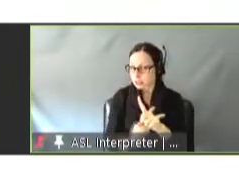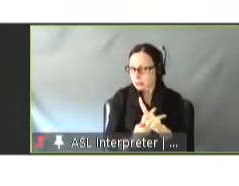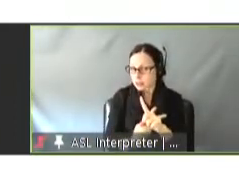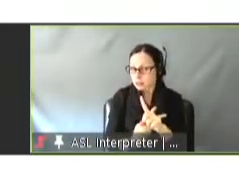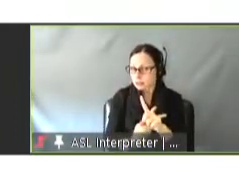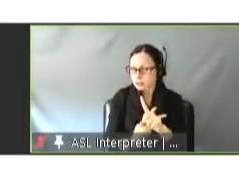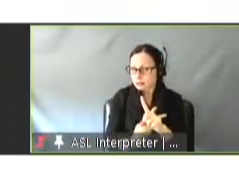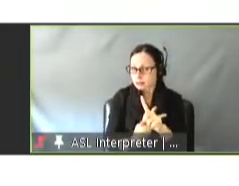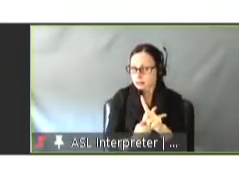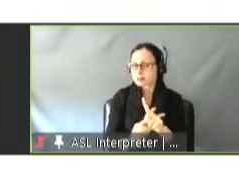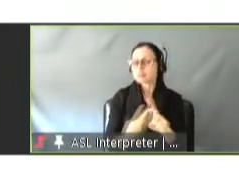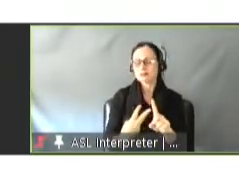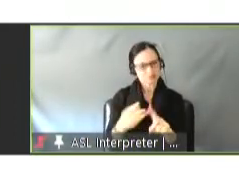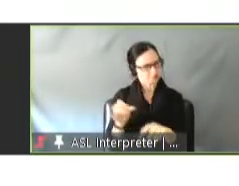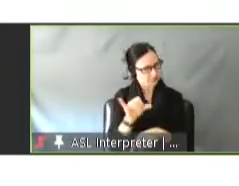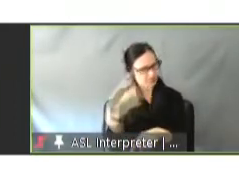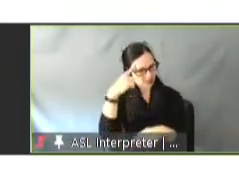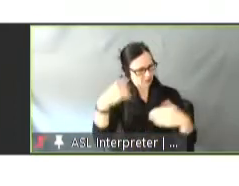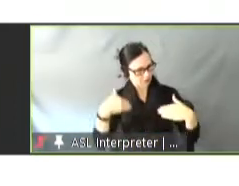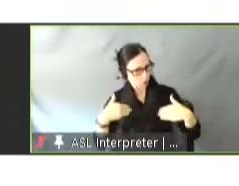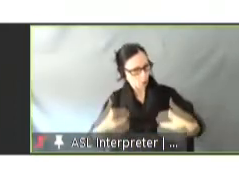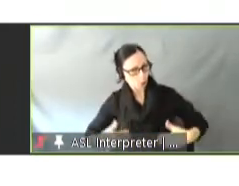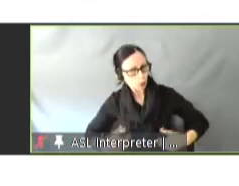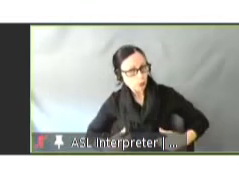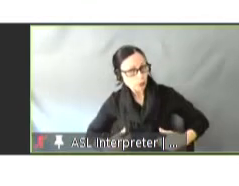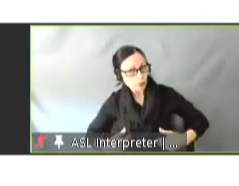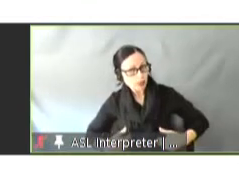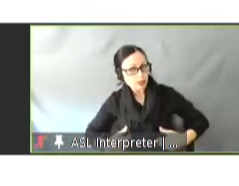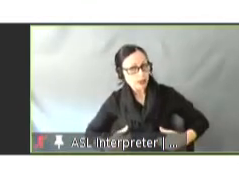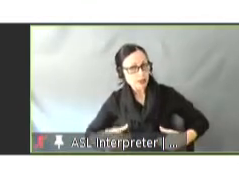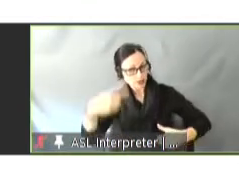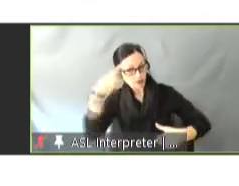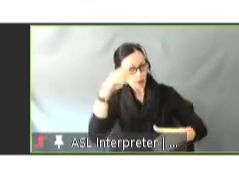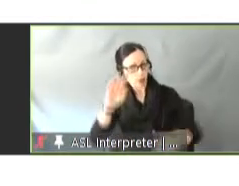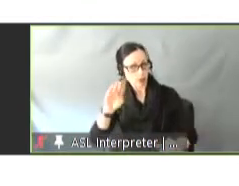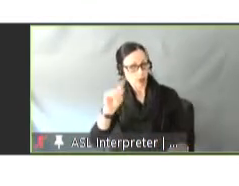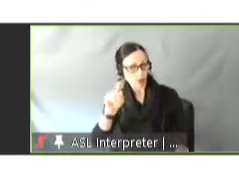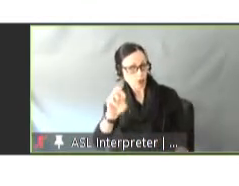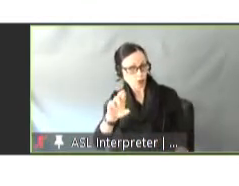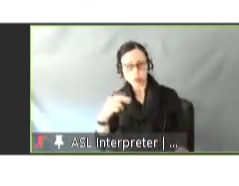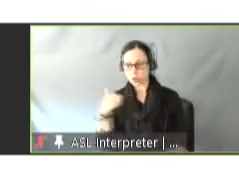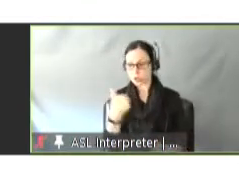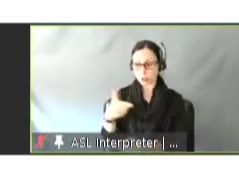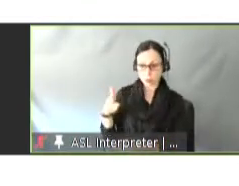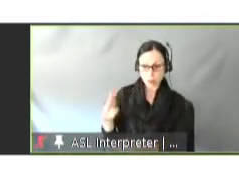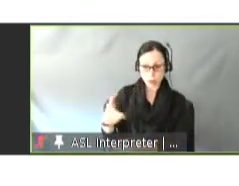how humans were when we called upon to boost, and then boosted with either the original mRNA